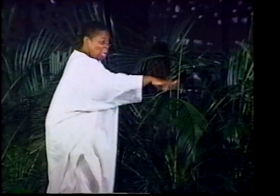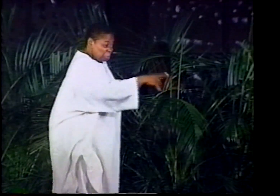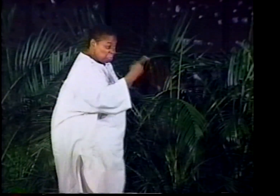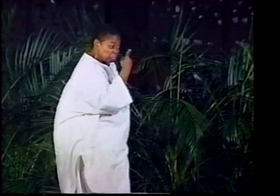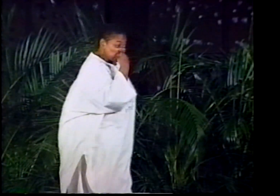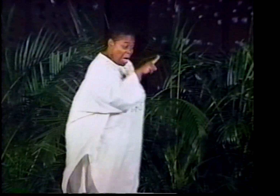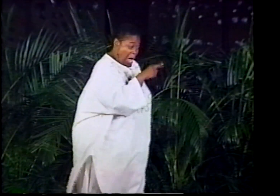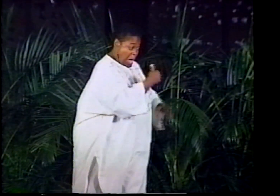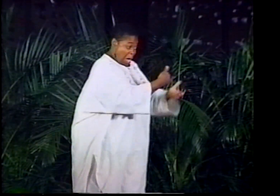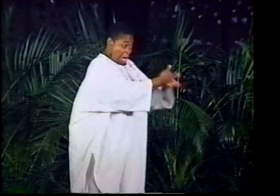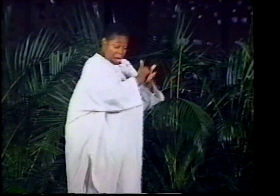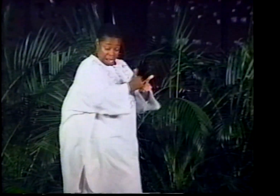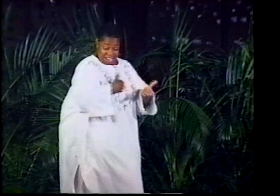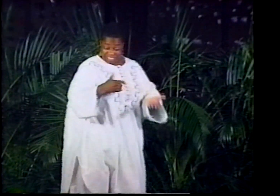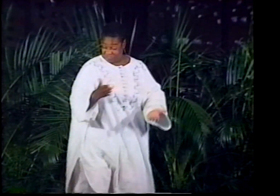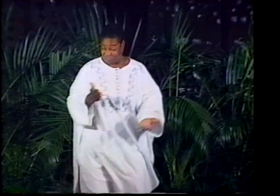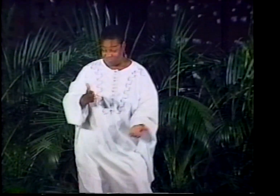The beetle came by.